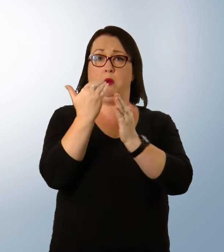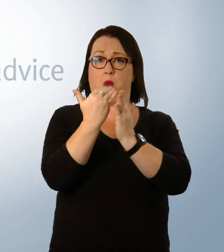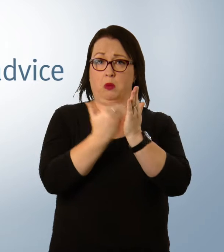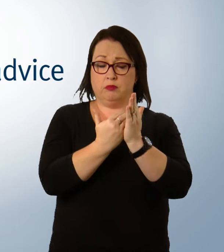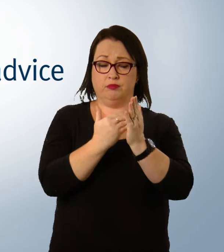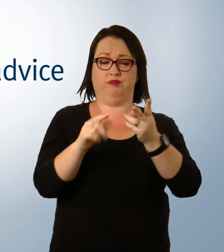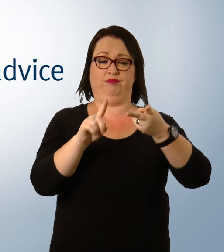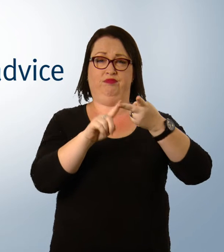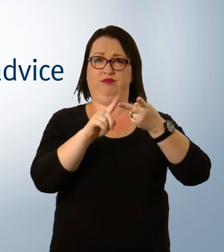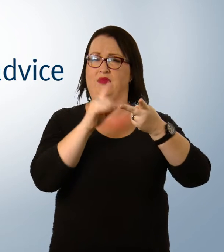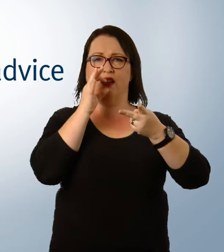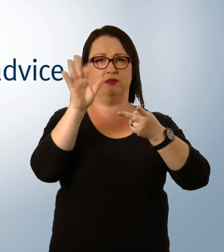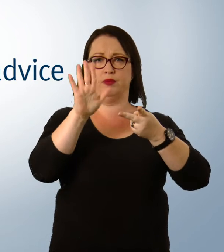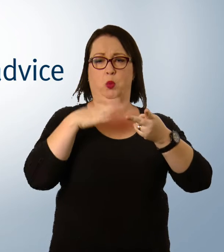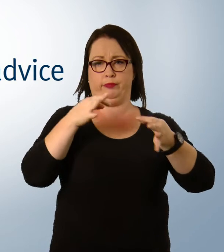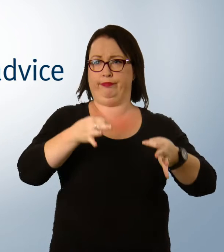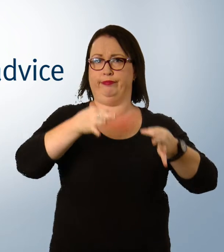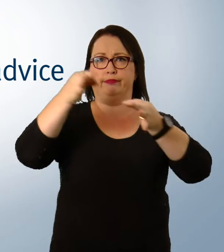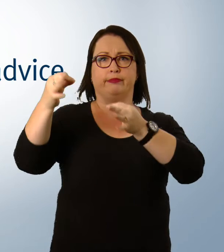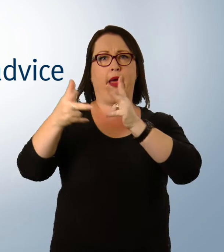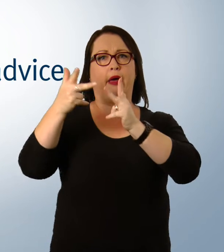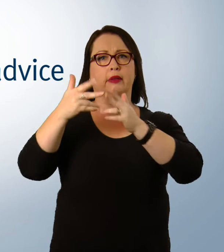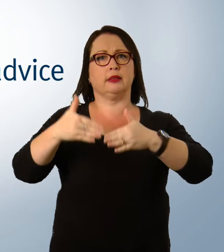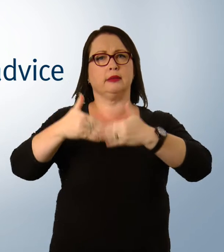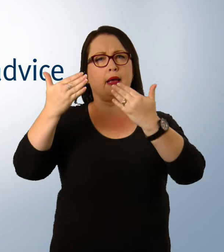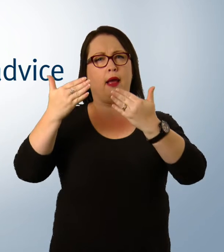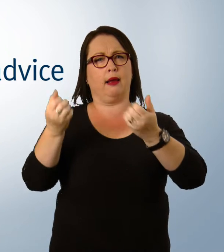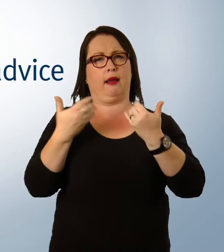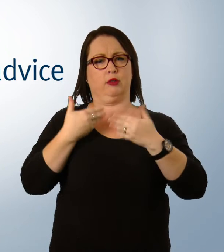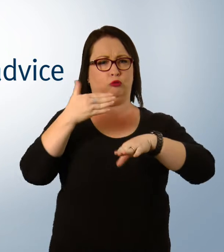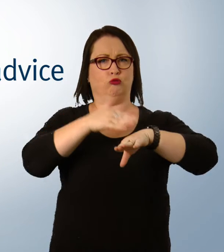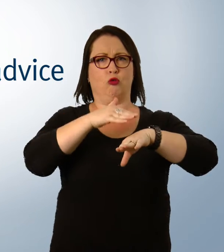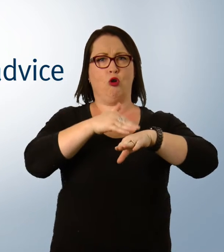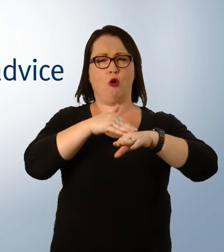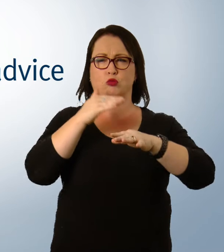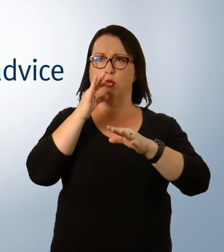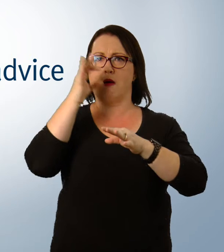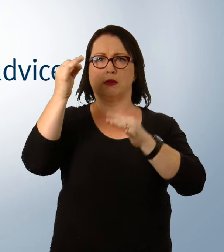Or ask for an adjournment to another court date, so you have time to seek legal advice.